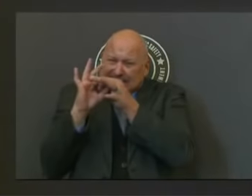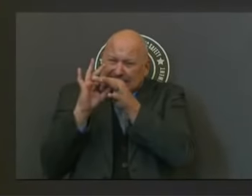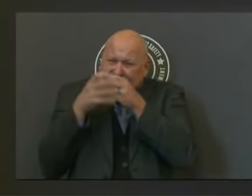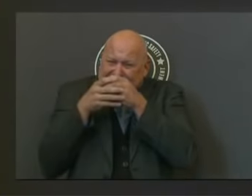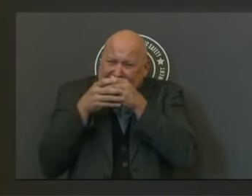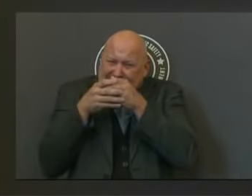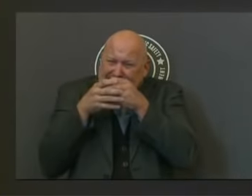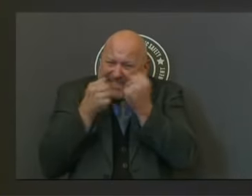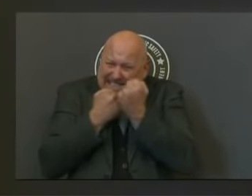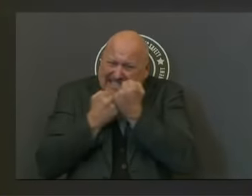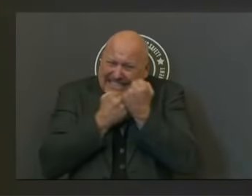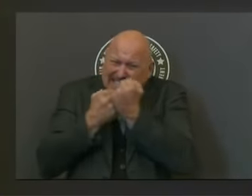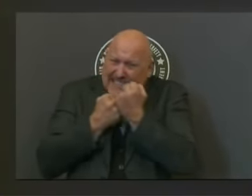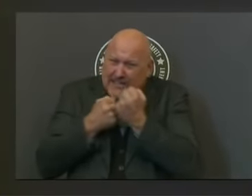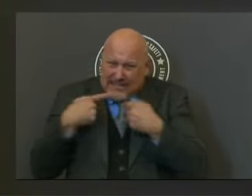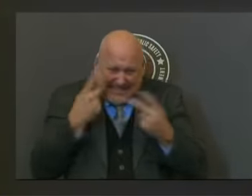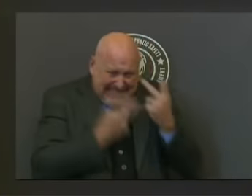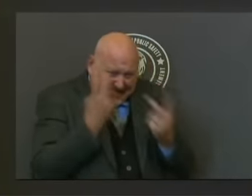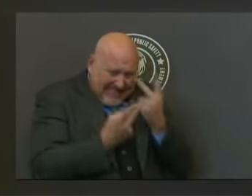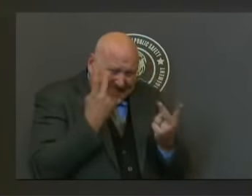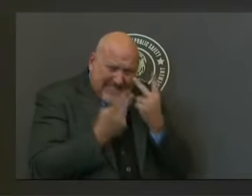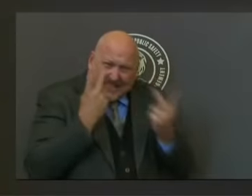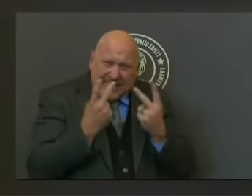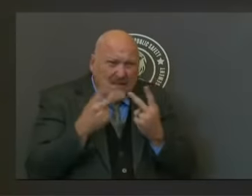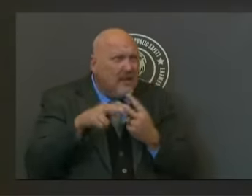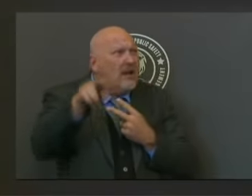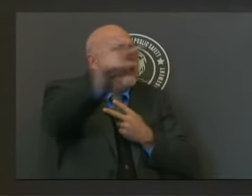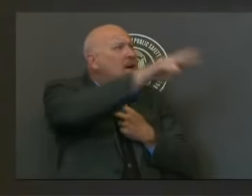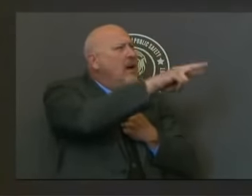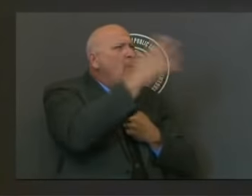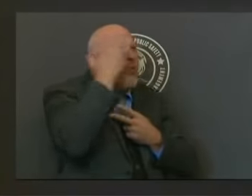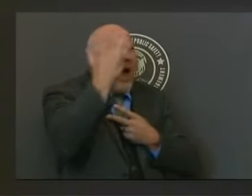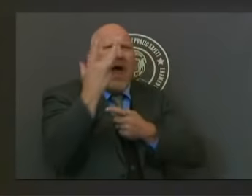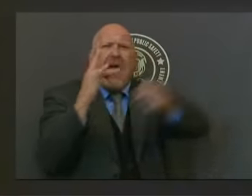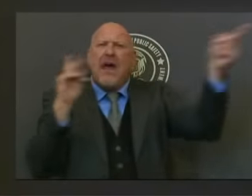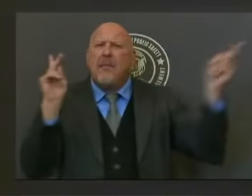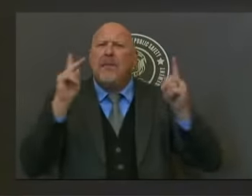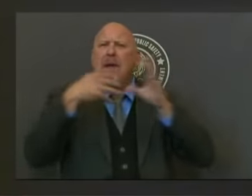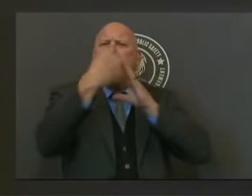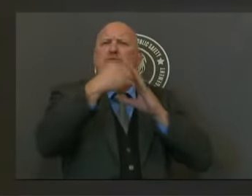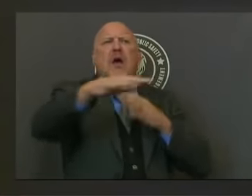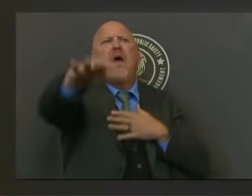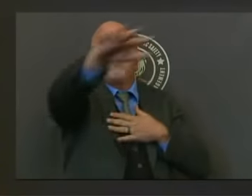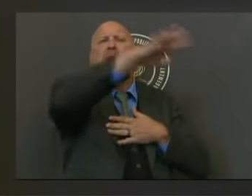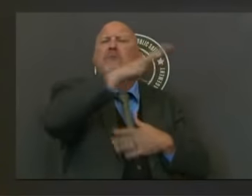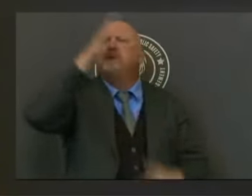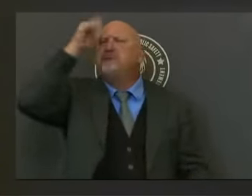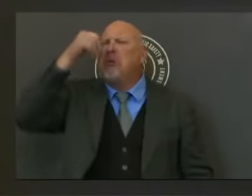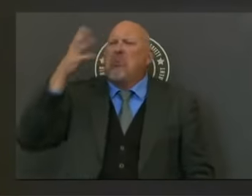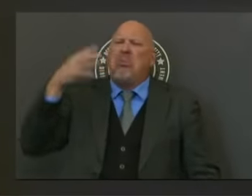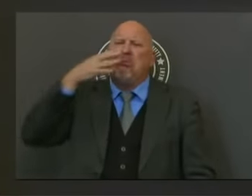and we're asking more and more of them